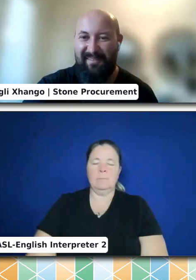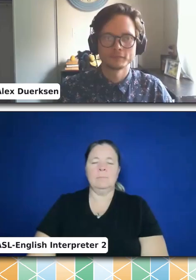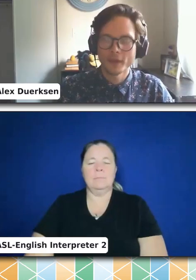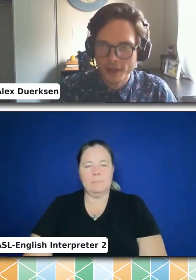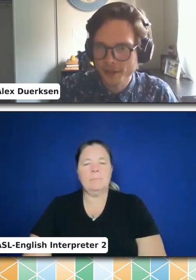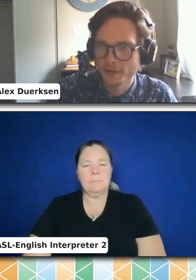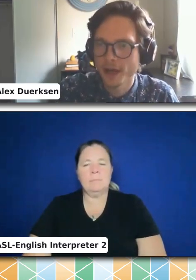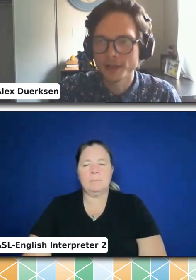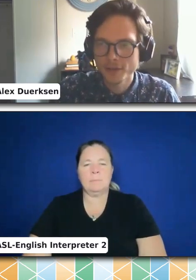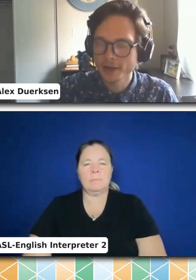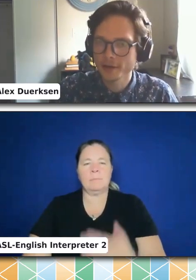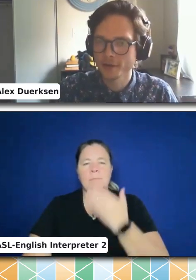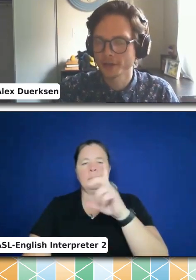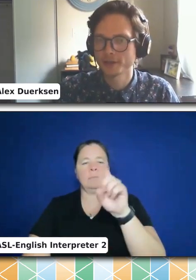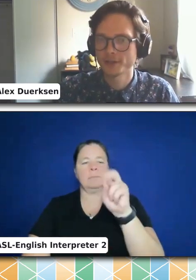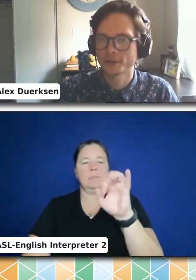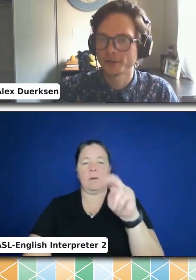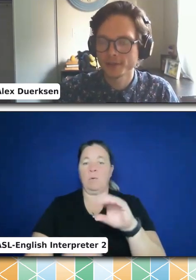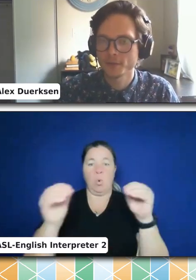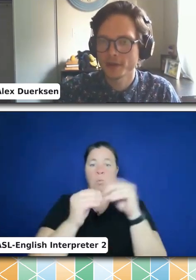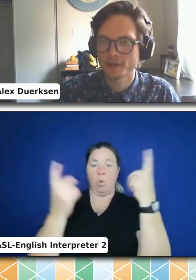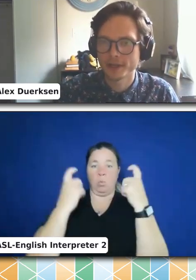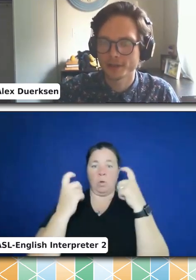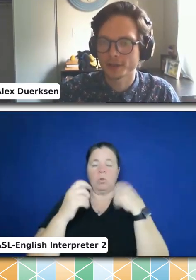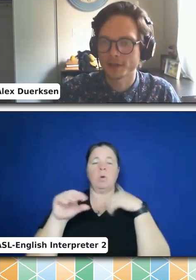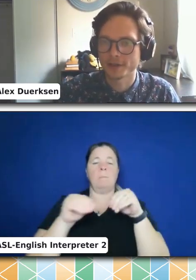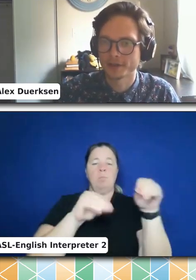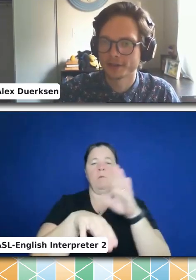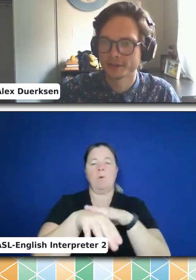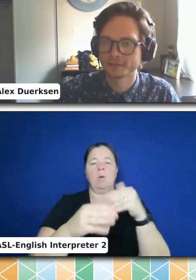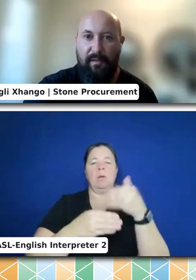Yeah, thanks, Devin. I don't see any other questions, so let's move on to our next section there.